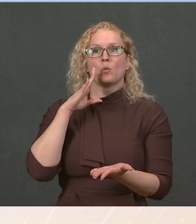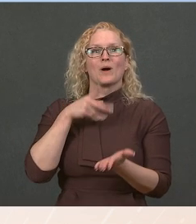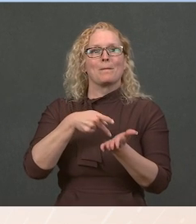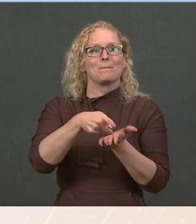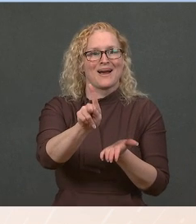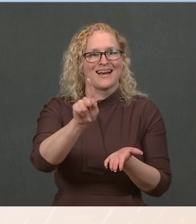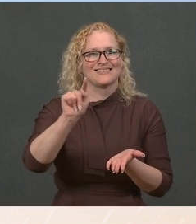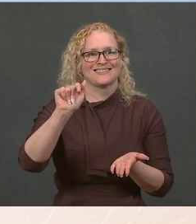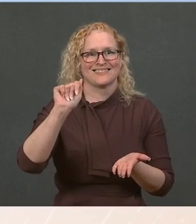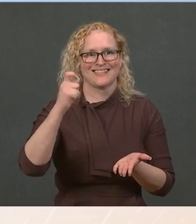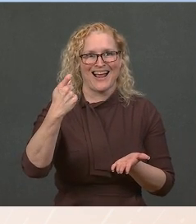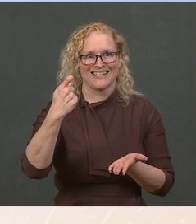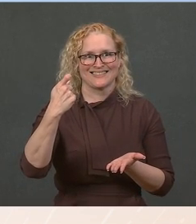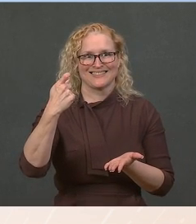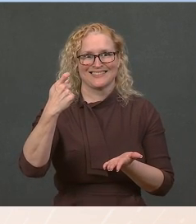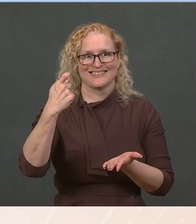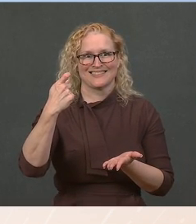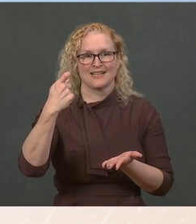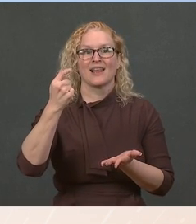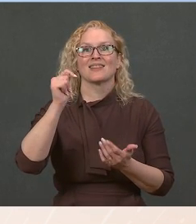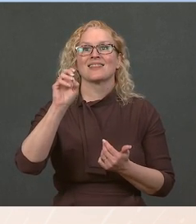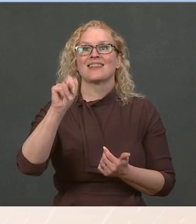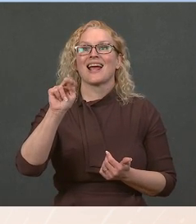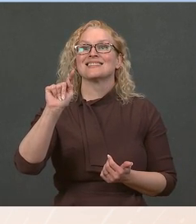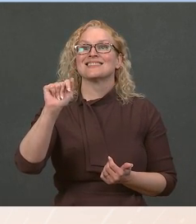and also reduce the deficit. So, the big thing that we continue to say is: